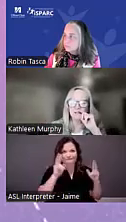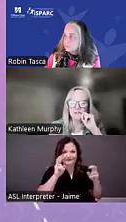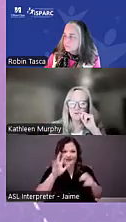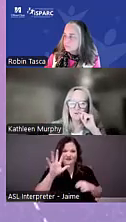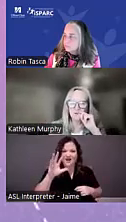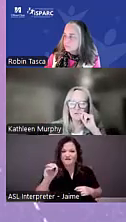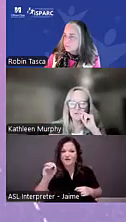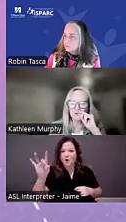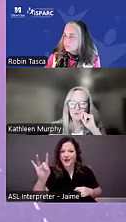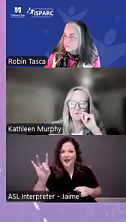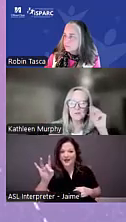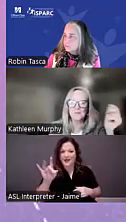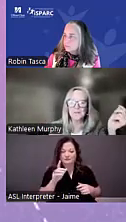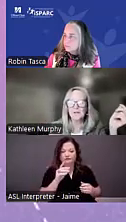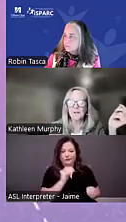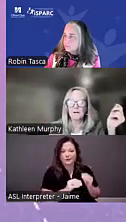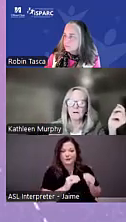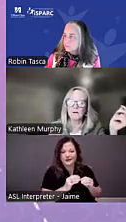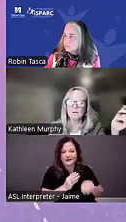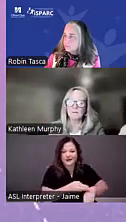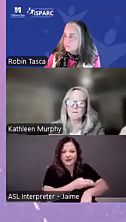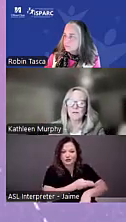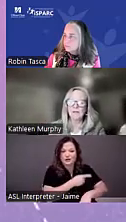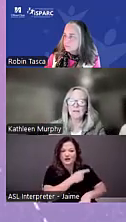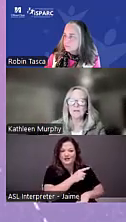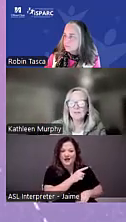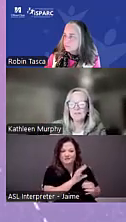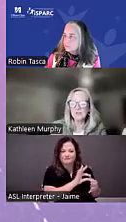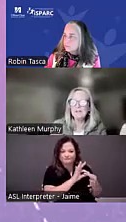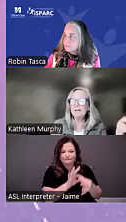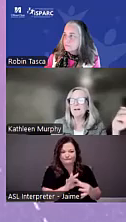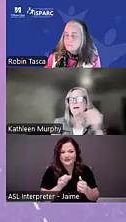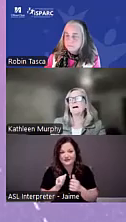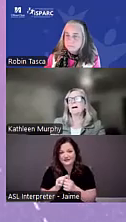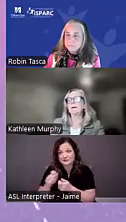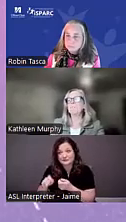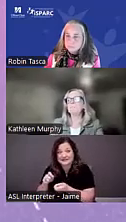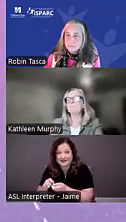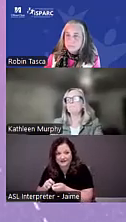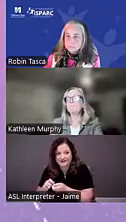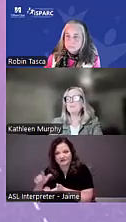And that's referring to a specific clause of legislation